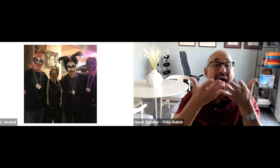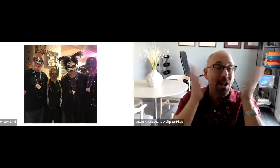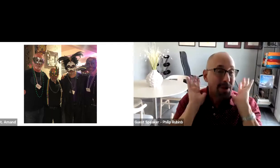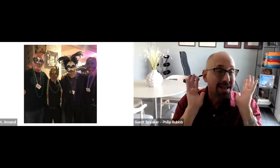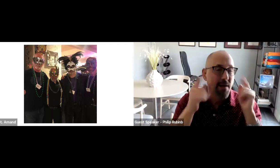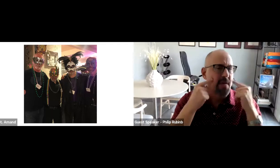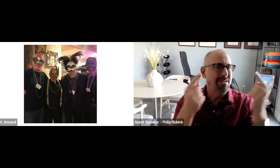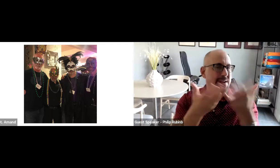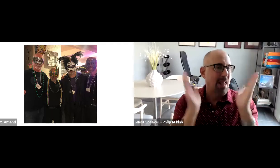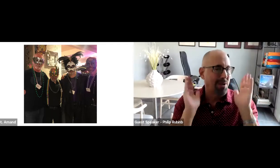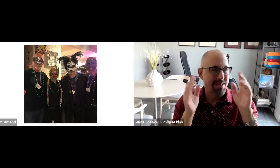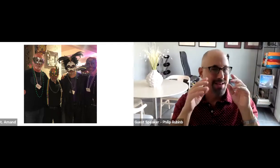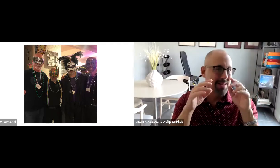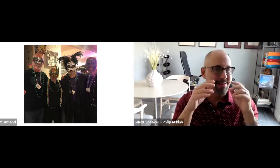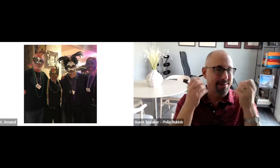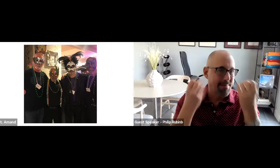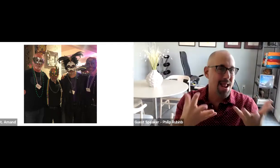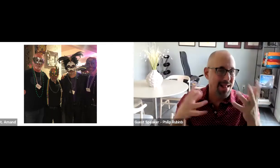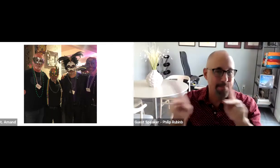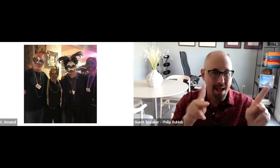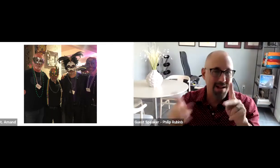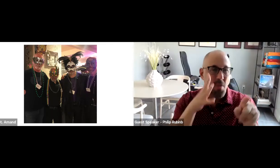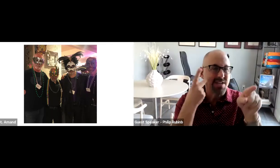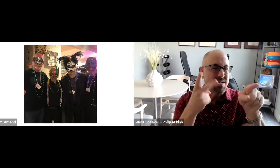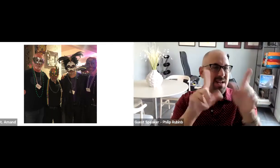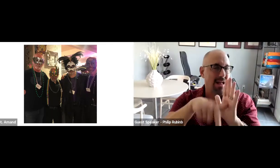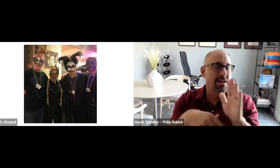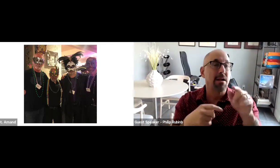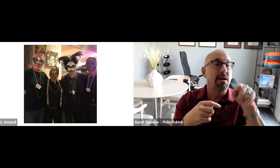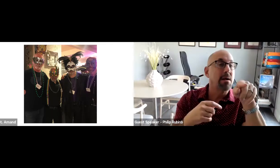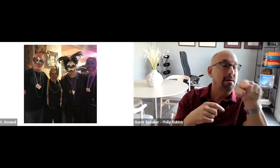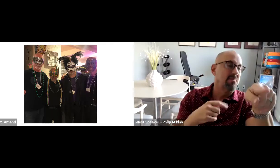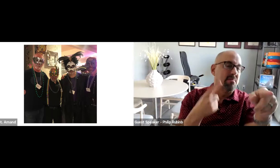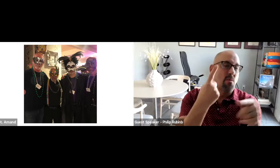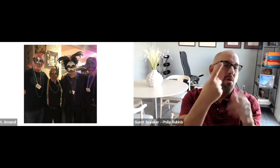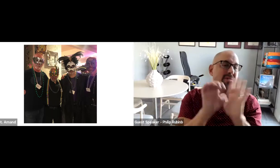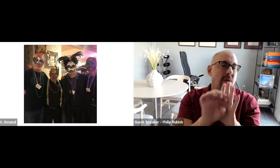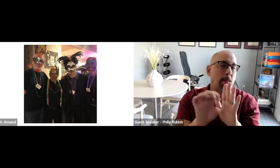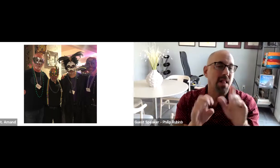You know, you wore, like, different hats, stuff. They were famous for Easter bonnet competitions